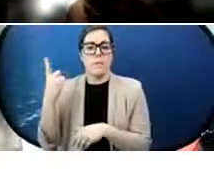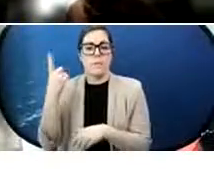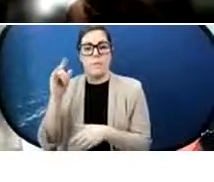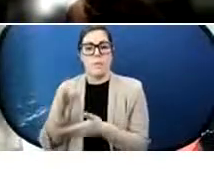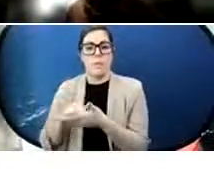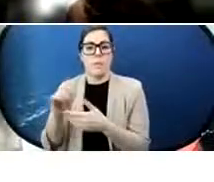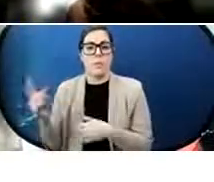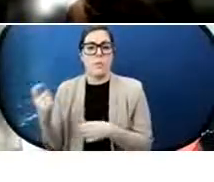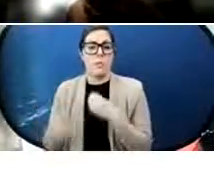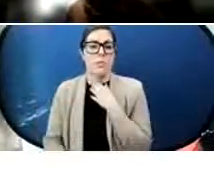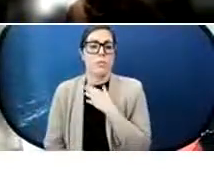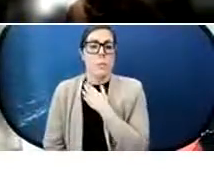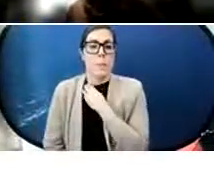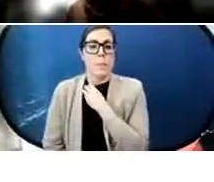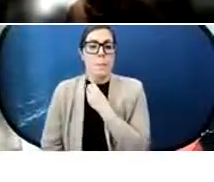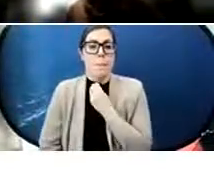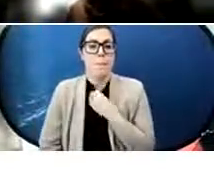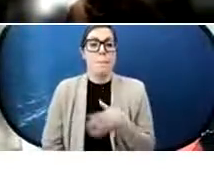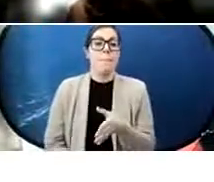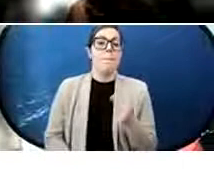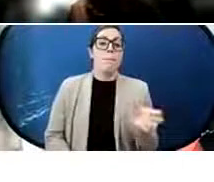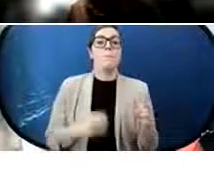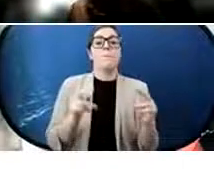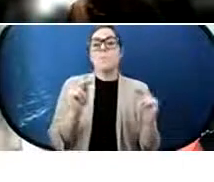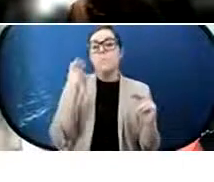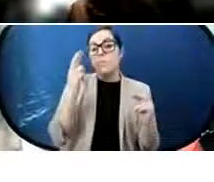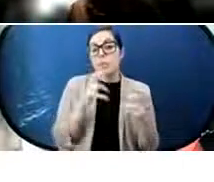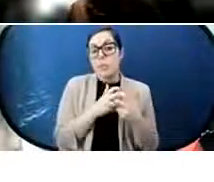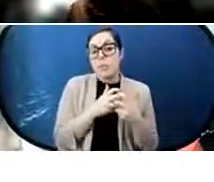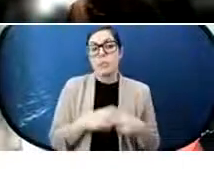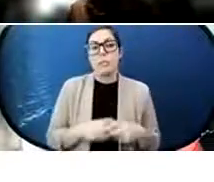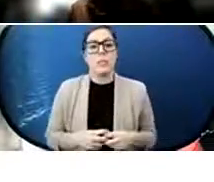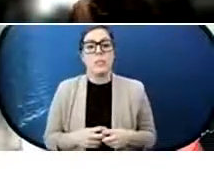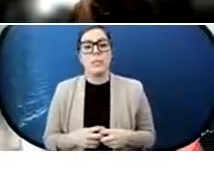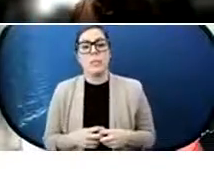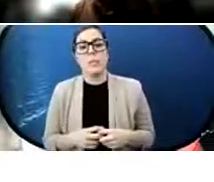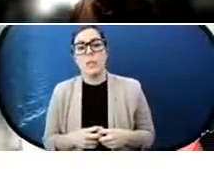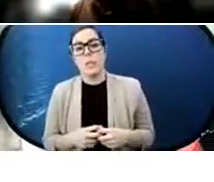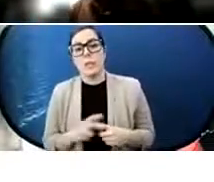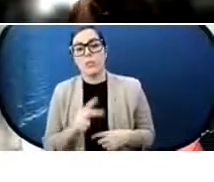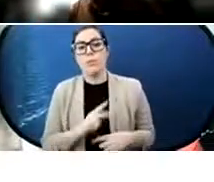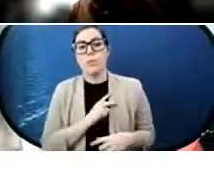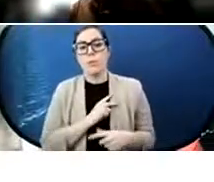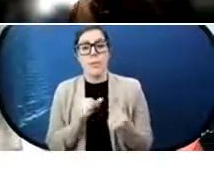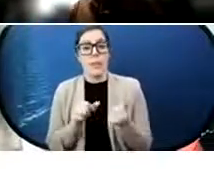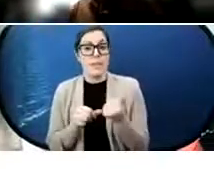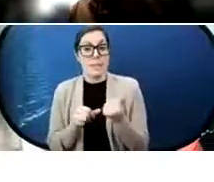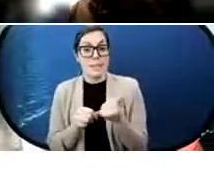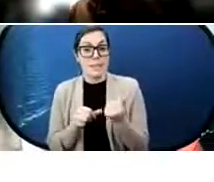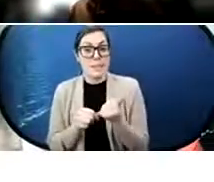And negotiating reasonable accommodations, and sorry, personal assistance and health care abroad,